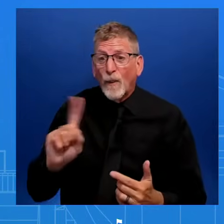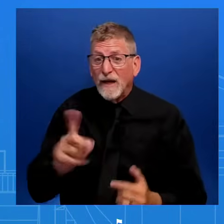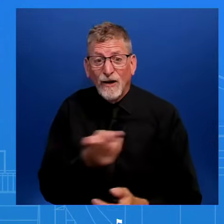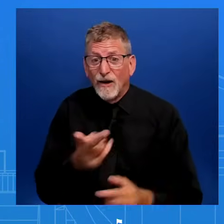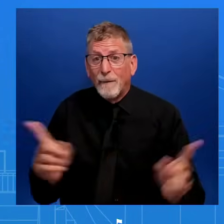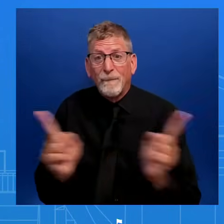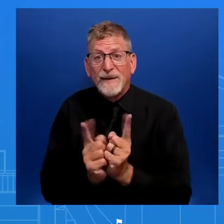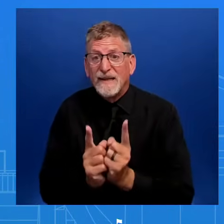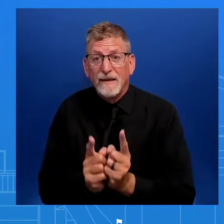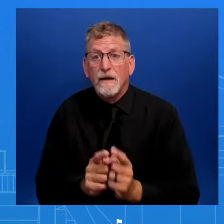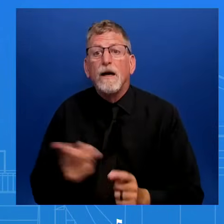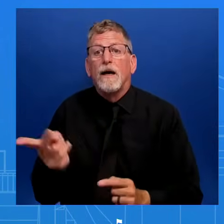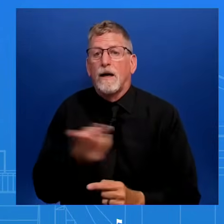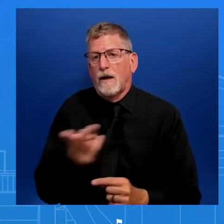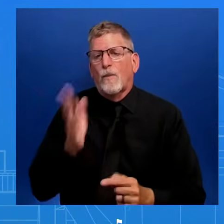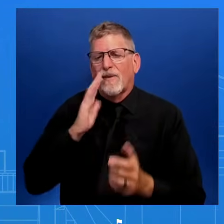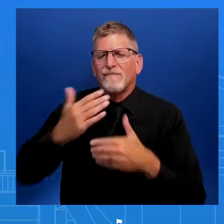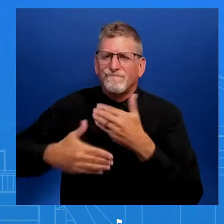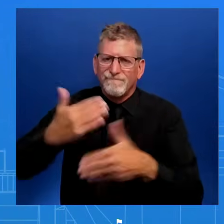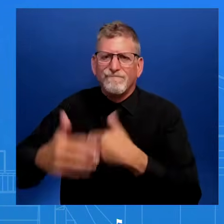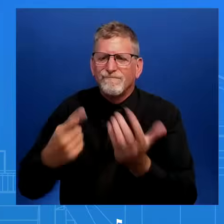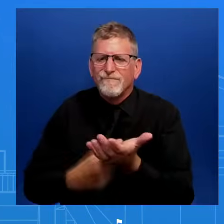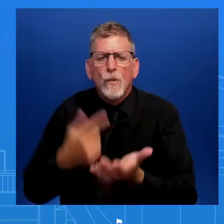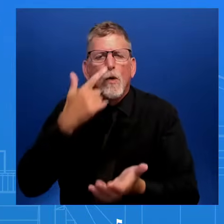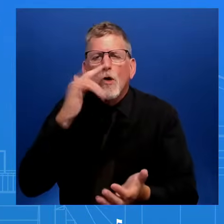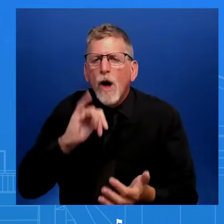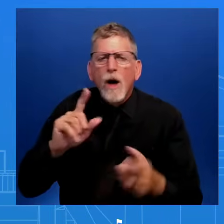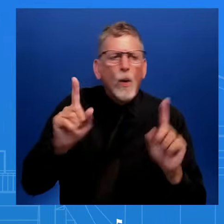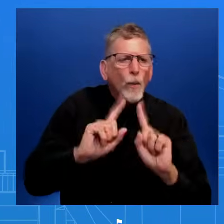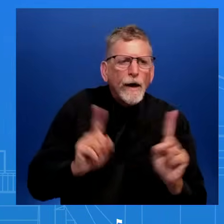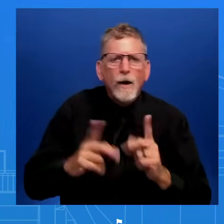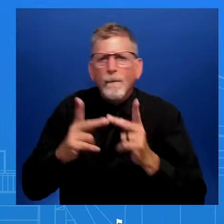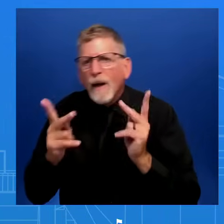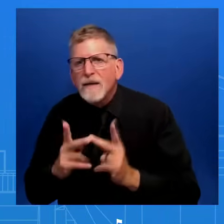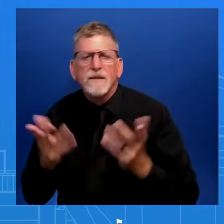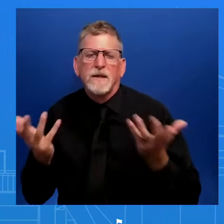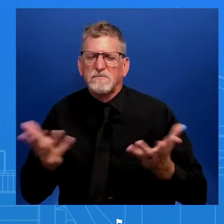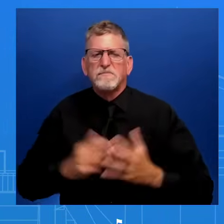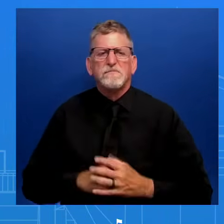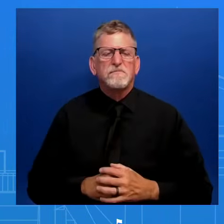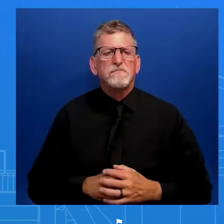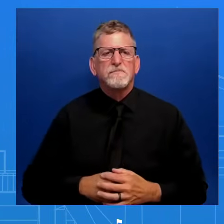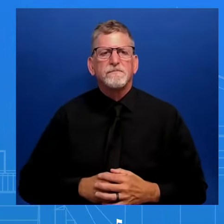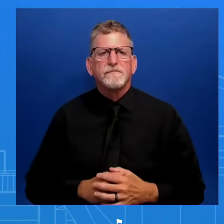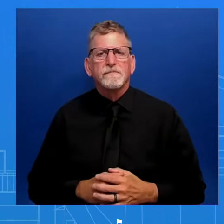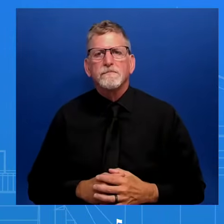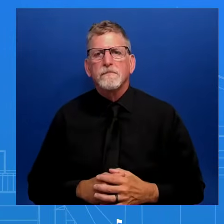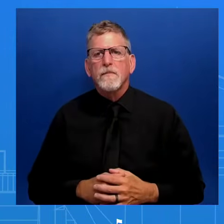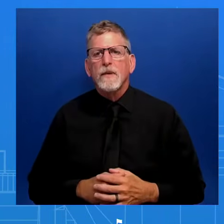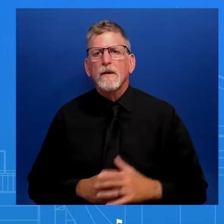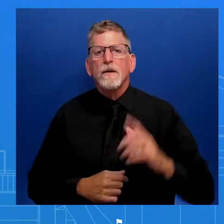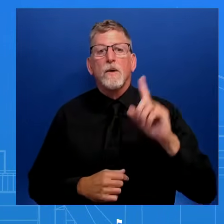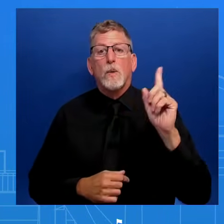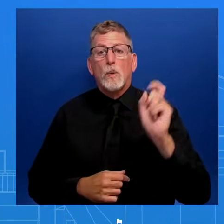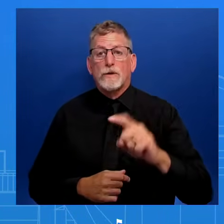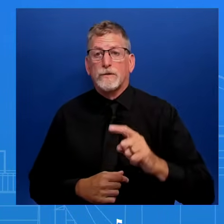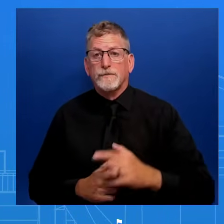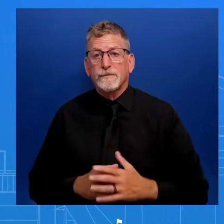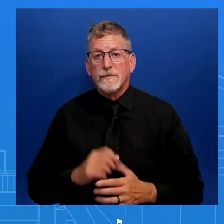whether it's the bipartisan infrastructure legislation -- that use -- that was a joke. "Infrastructure Week" was a joke. And now we're talking about "Infrastructure Decade."